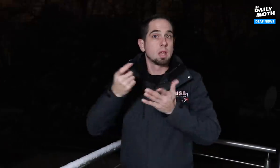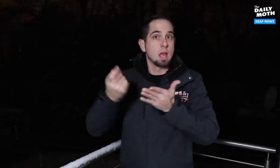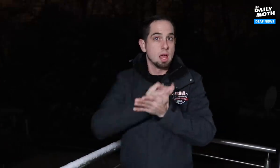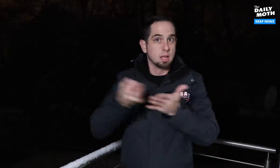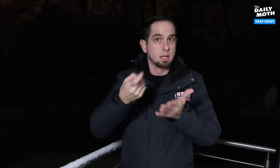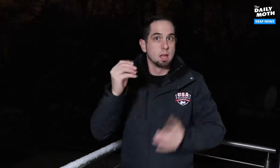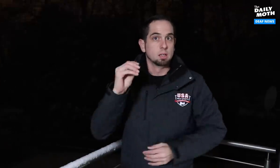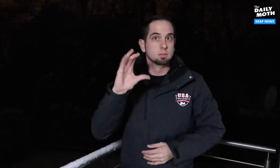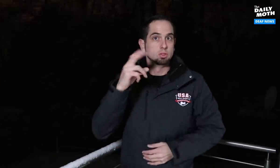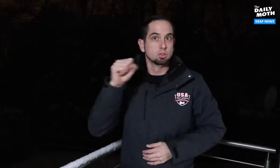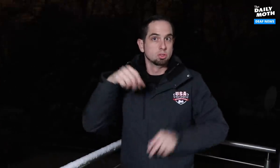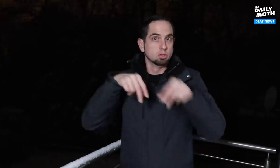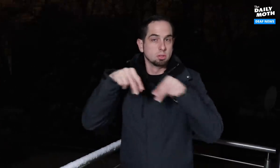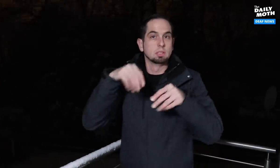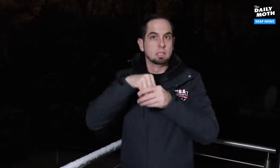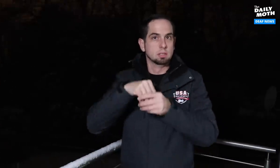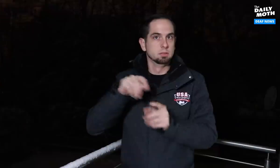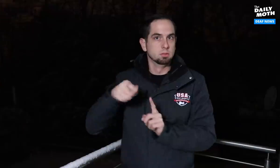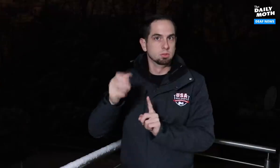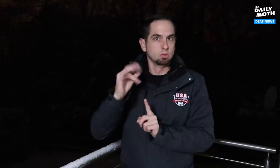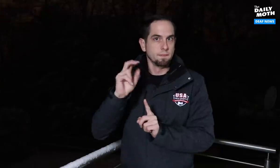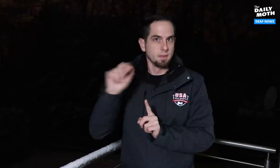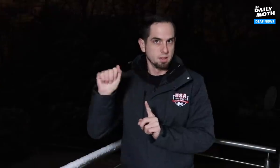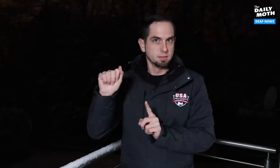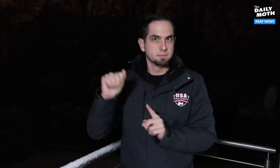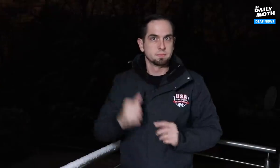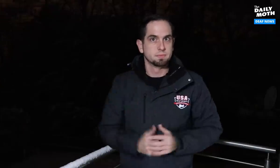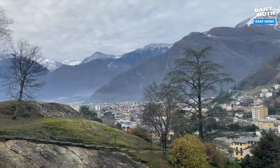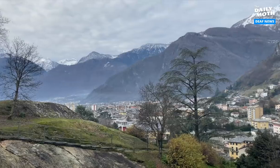The hockey and chess competitions will take place in Chiavenna.